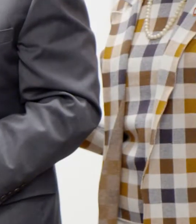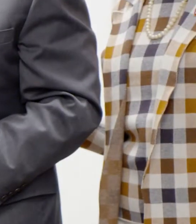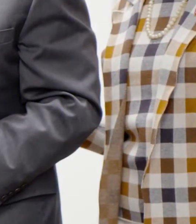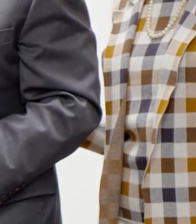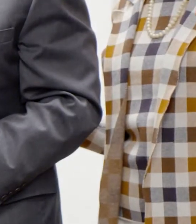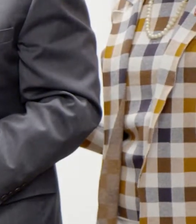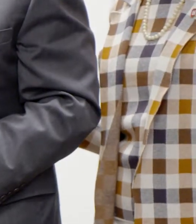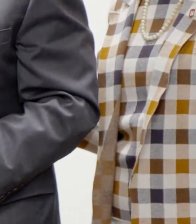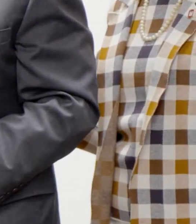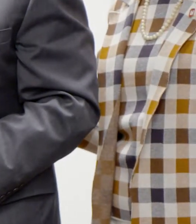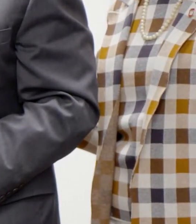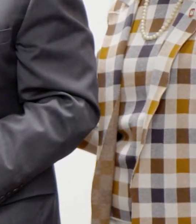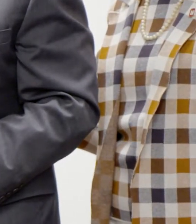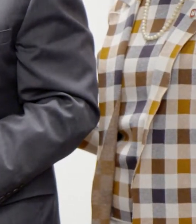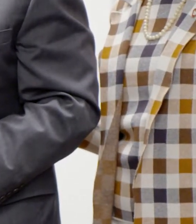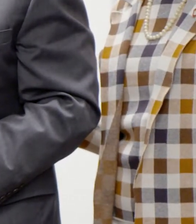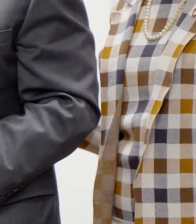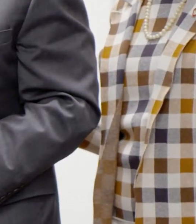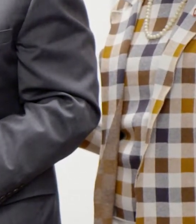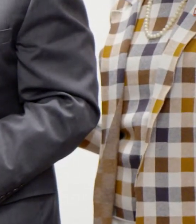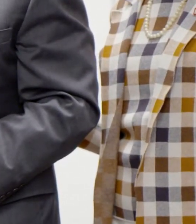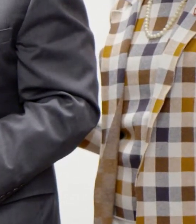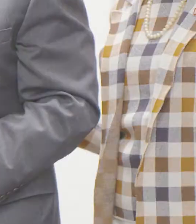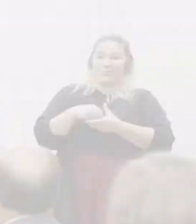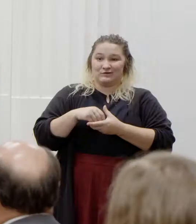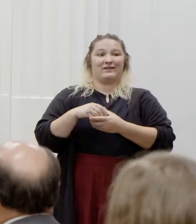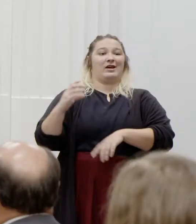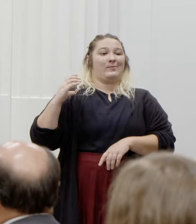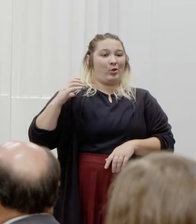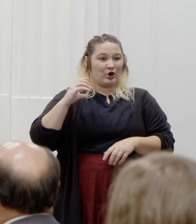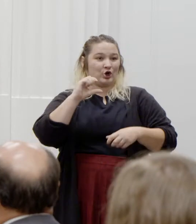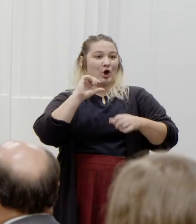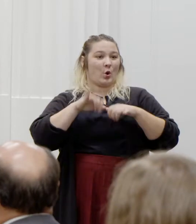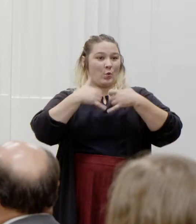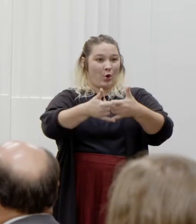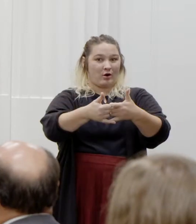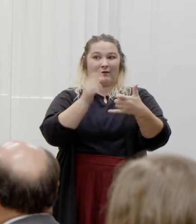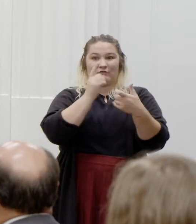the Governor's Inclusive Employer Award and on behalf of all of those who work to make Ohio State